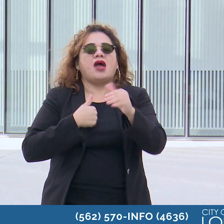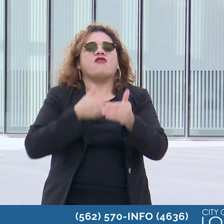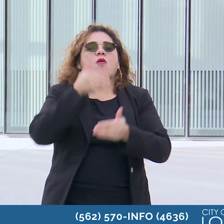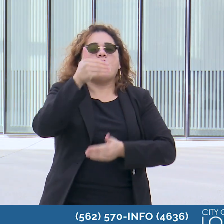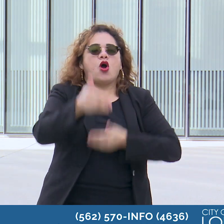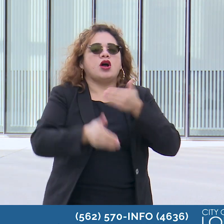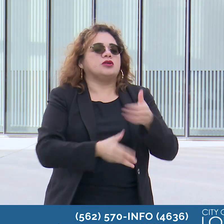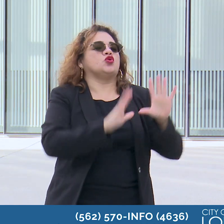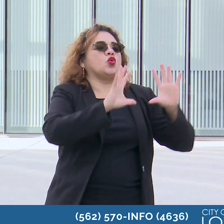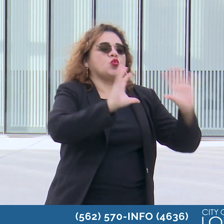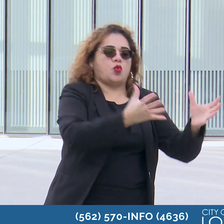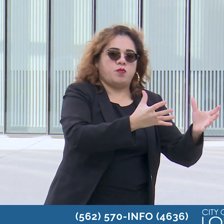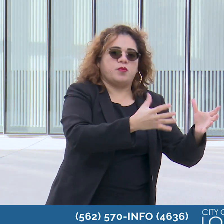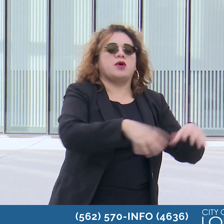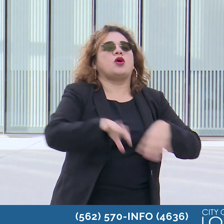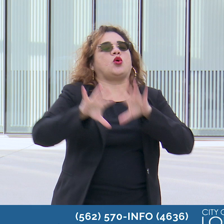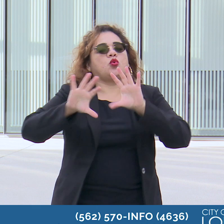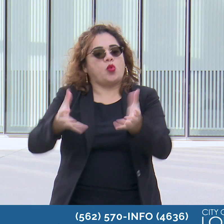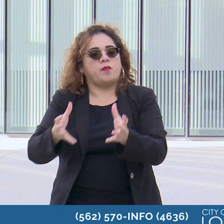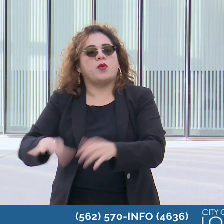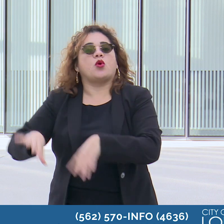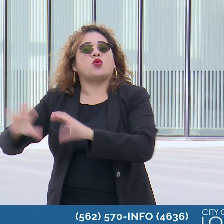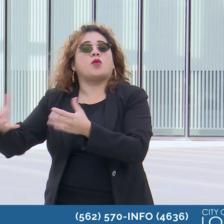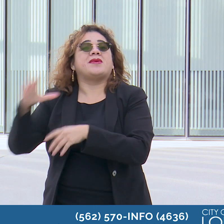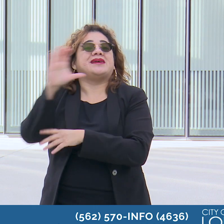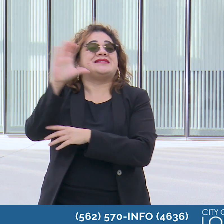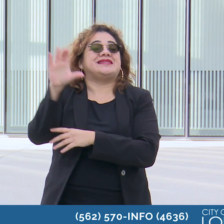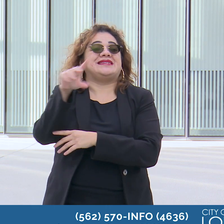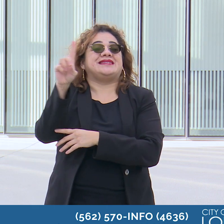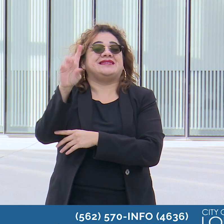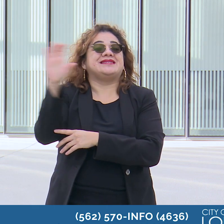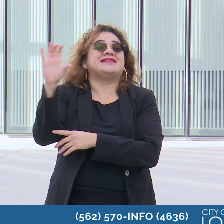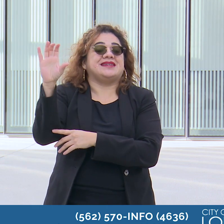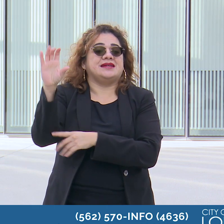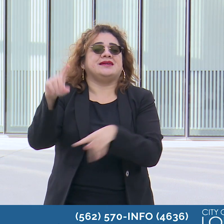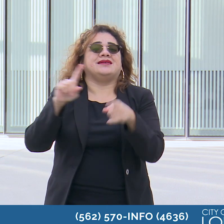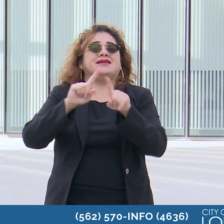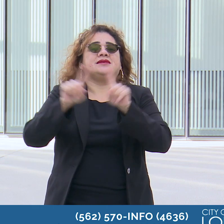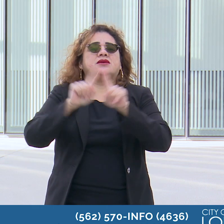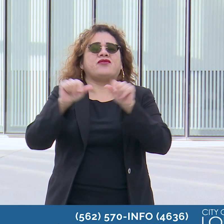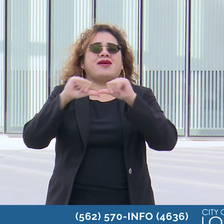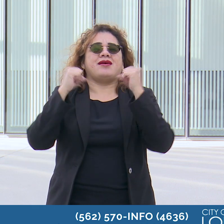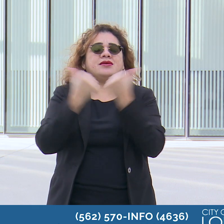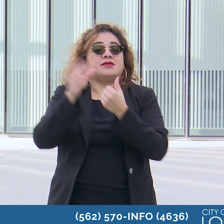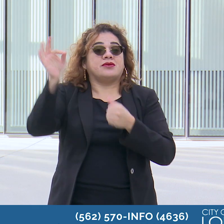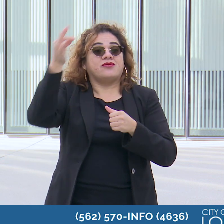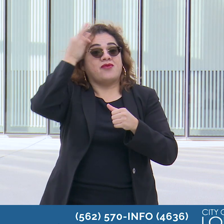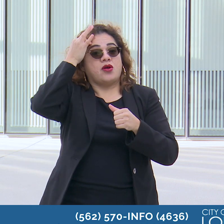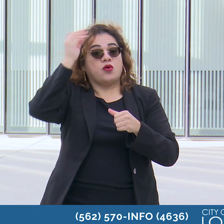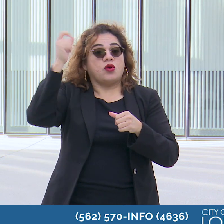It's also important to note that the CDC and all of the agencies at the federal government